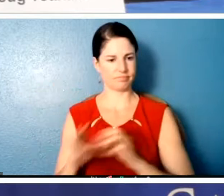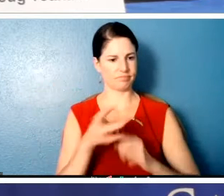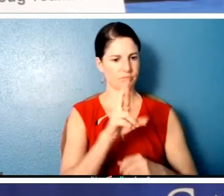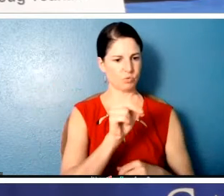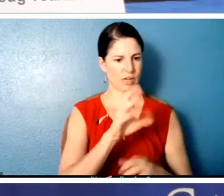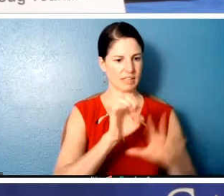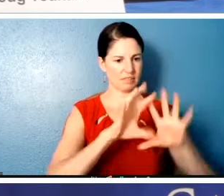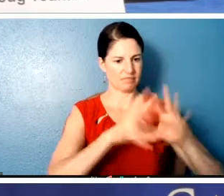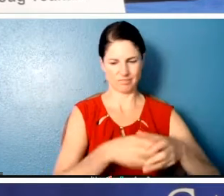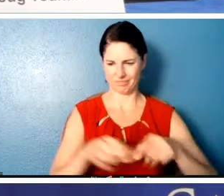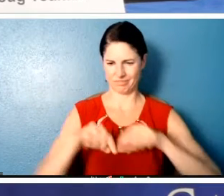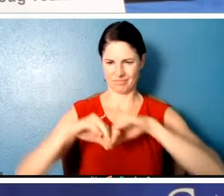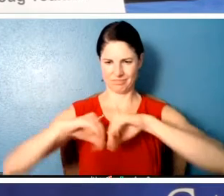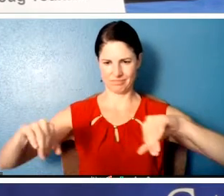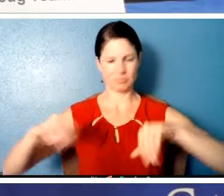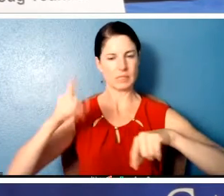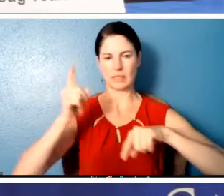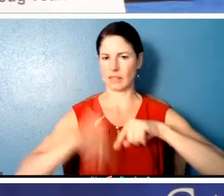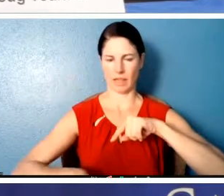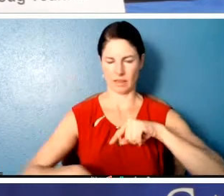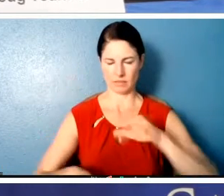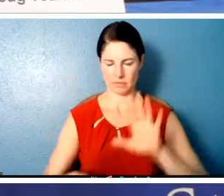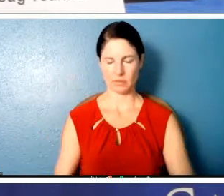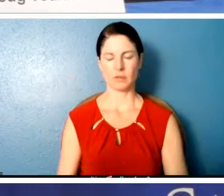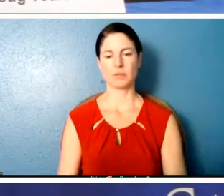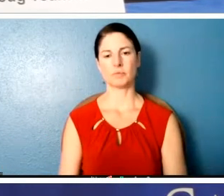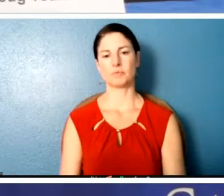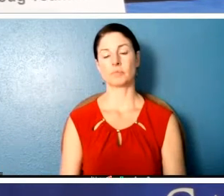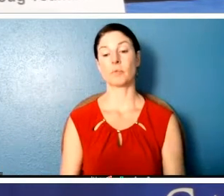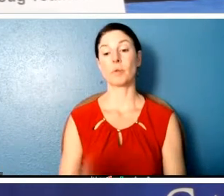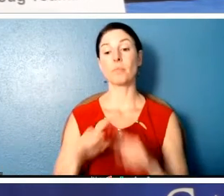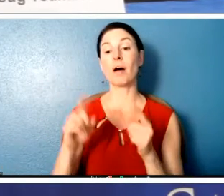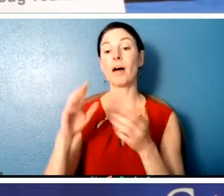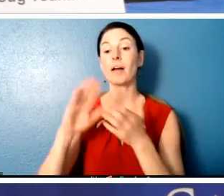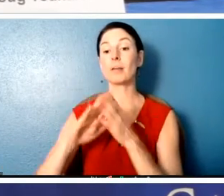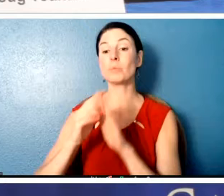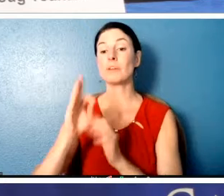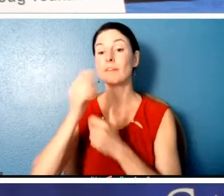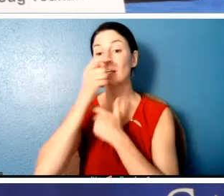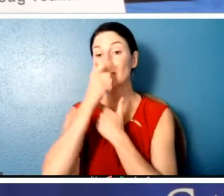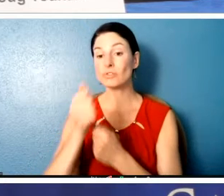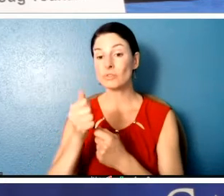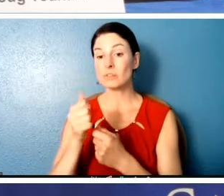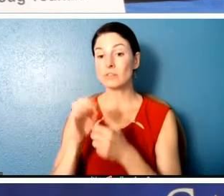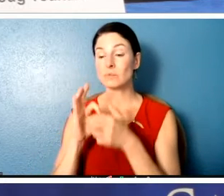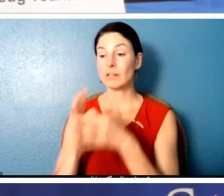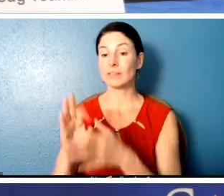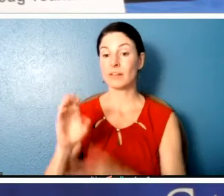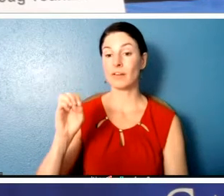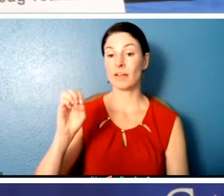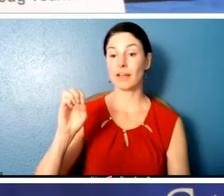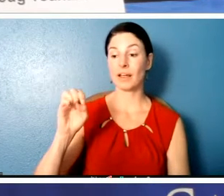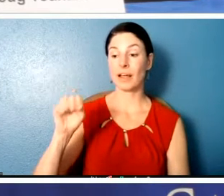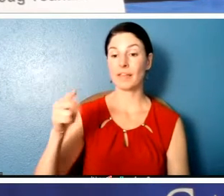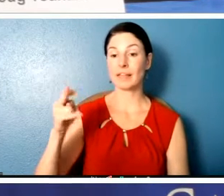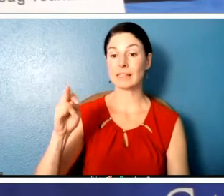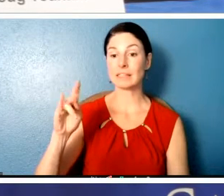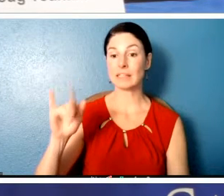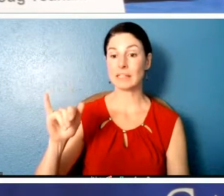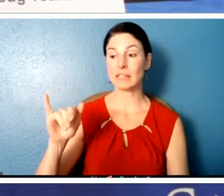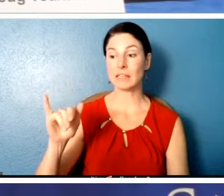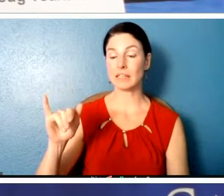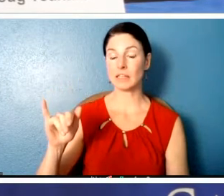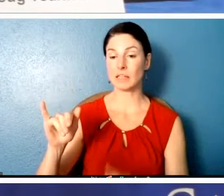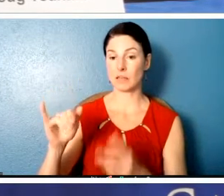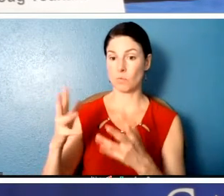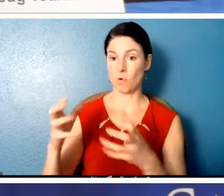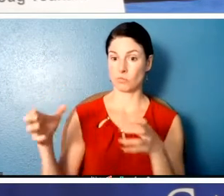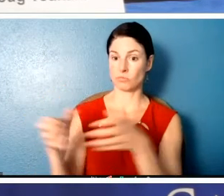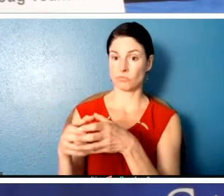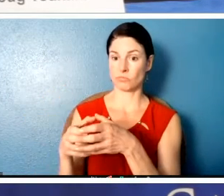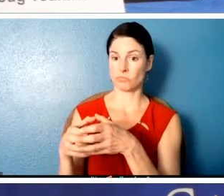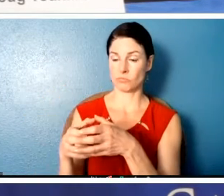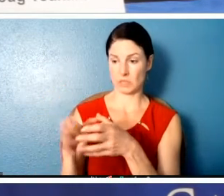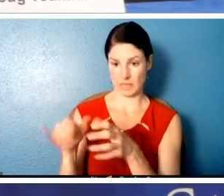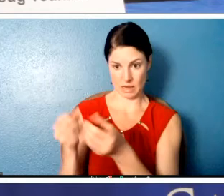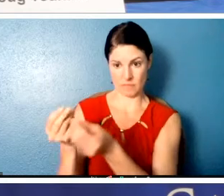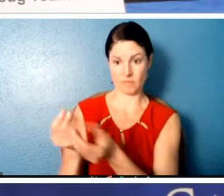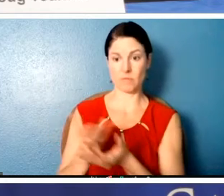hear about community of interest that can be based on ethnicity until they can tell us whether they want to be together or apart in different districts, but we cannot.